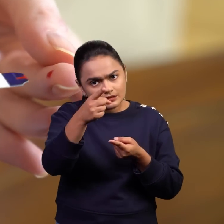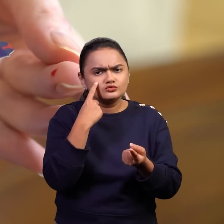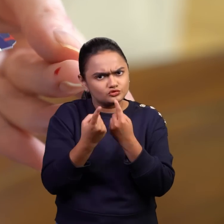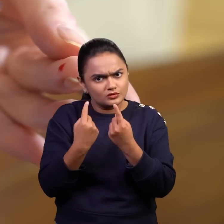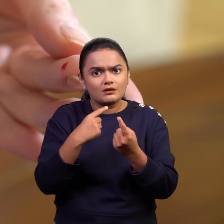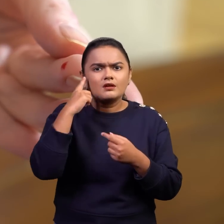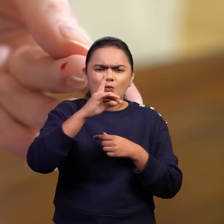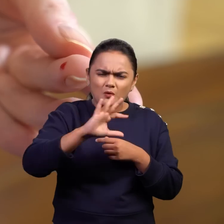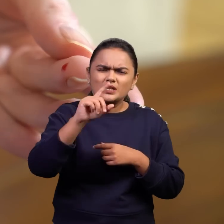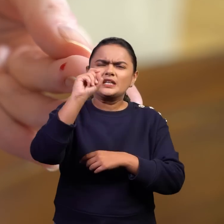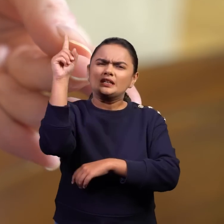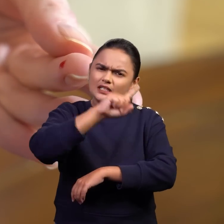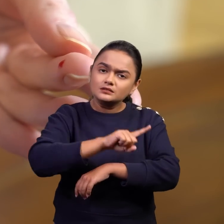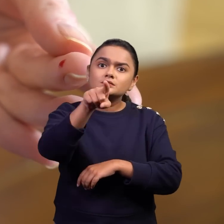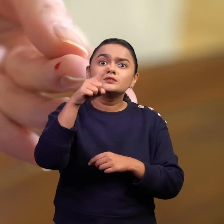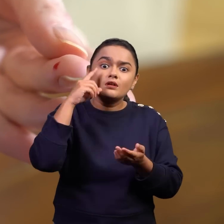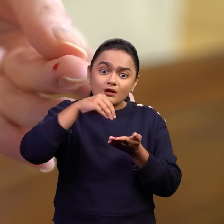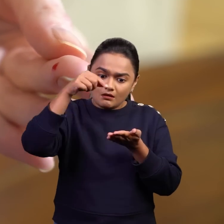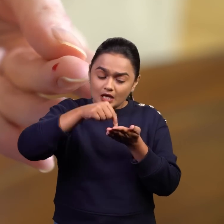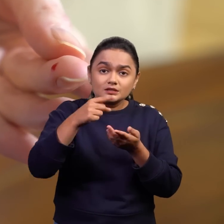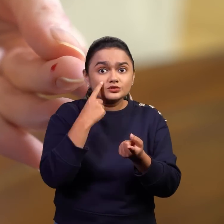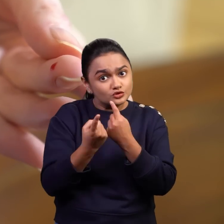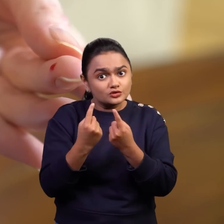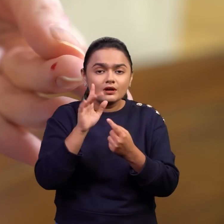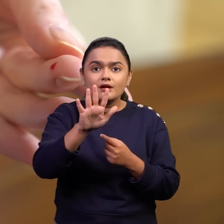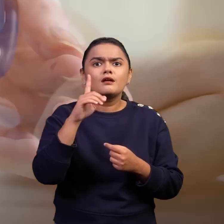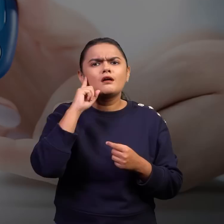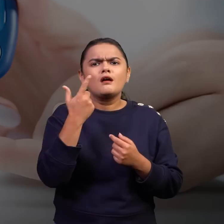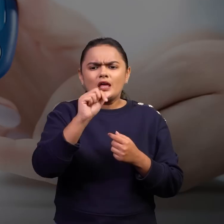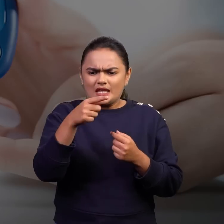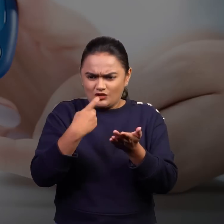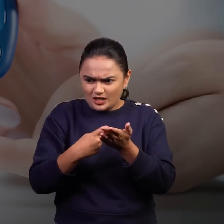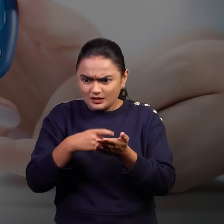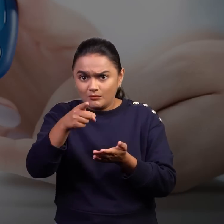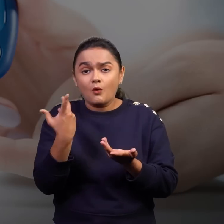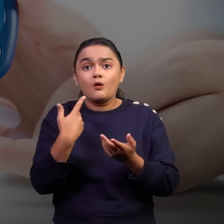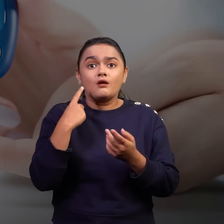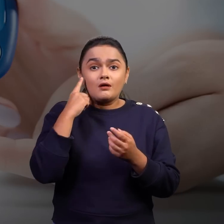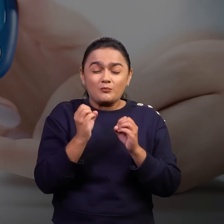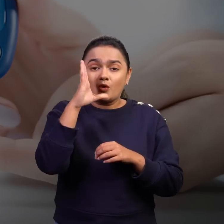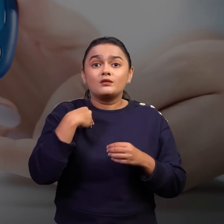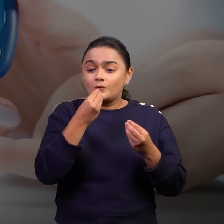You can check your sugar level once in 7-10 days. You can take the test either post-meal or on an empty stomach.